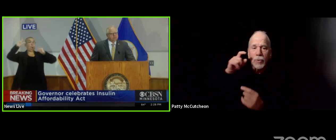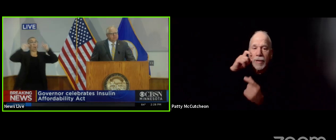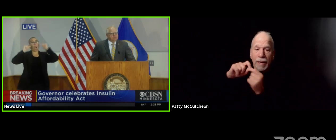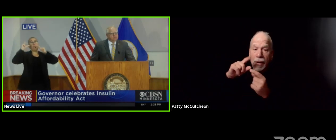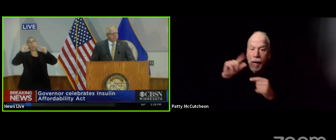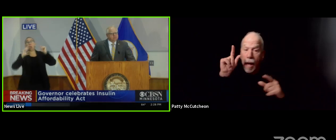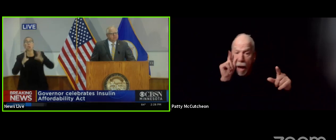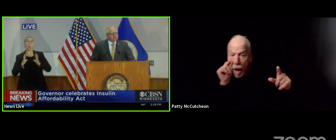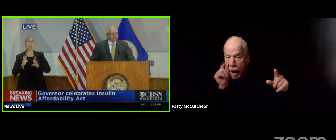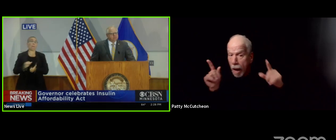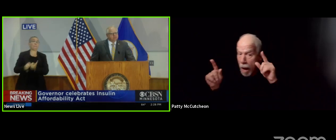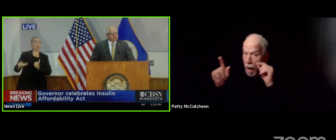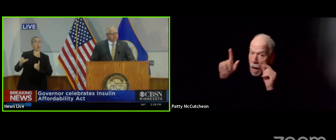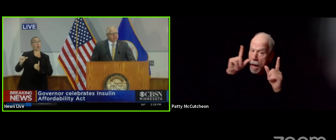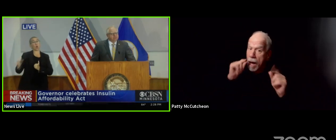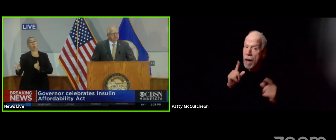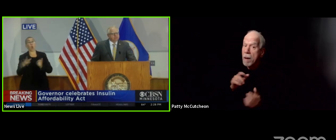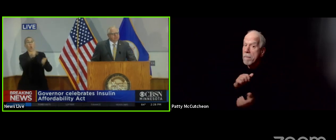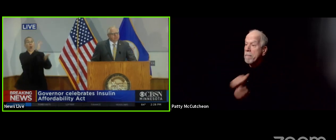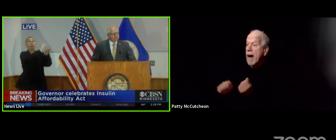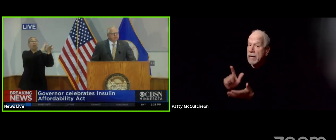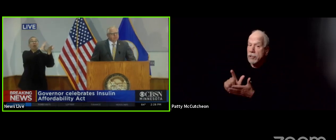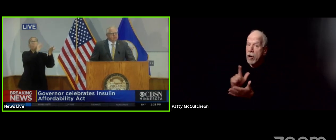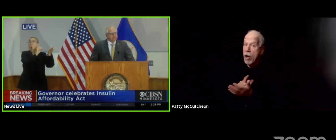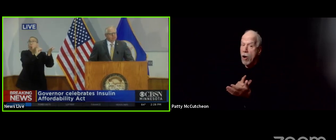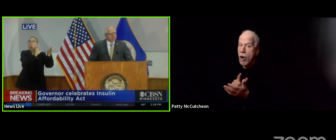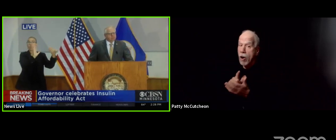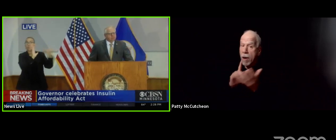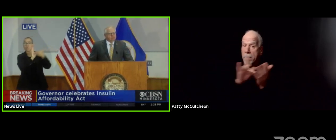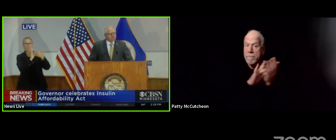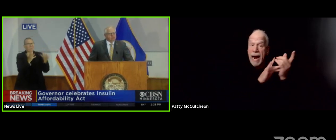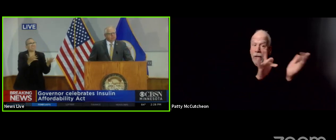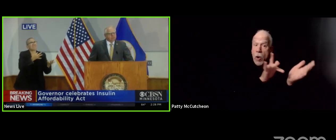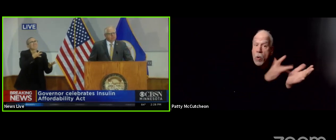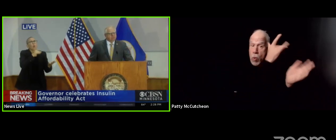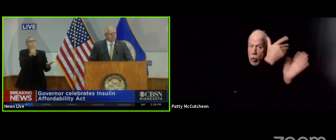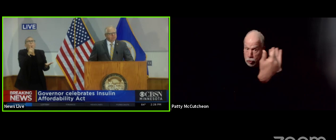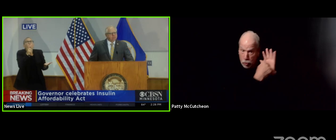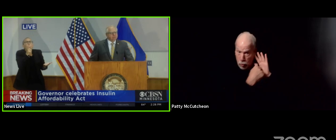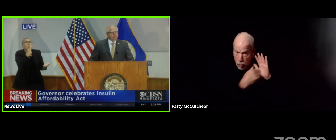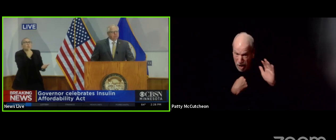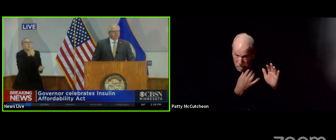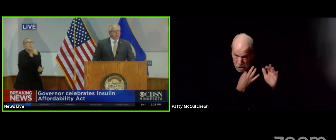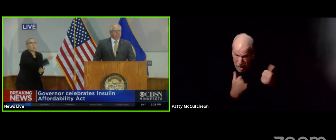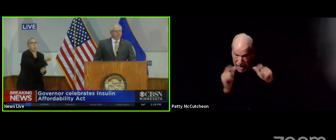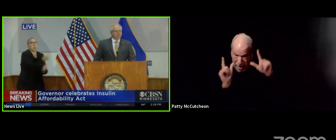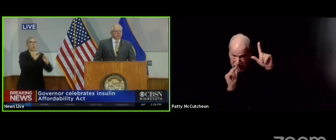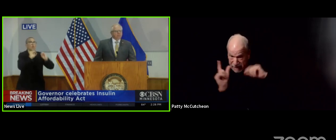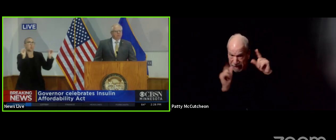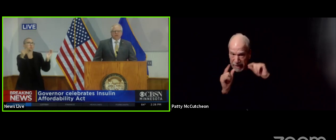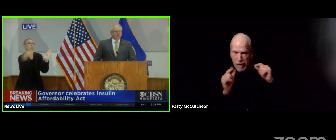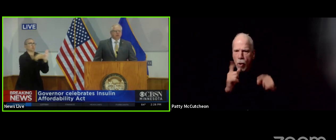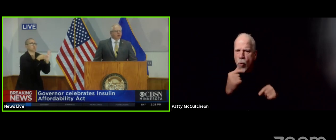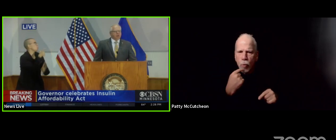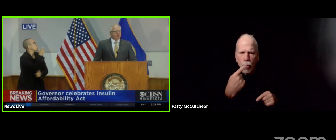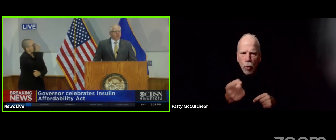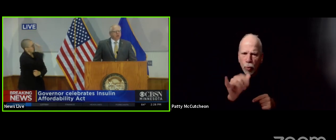WE WERE TOLD THEY WEREN'T GOING TO SUE. ≫ BY WHO? ≫ I DON'T KNOW IF THE